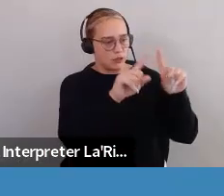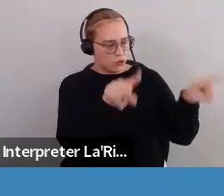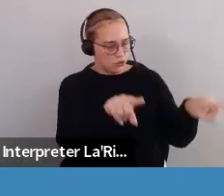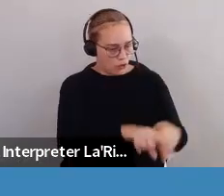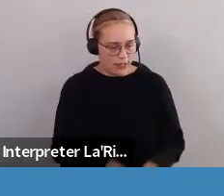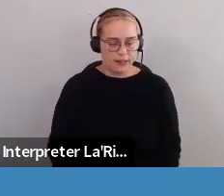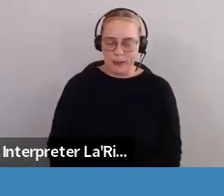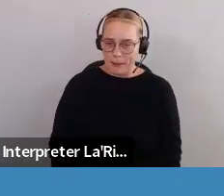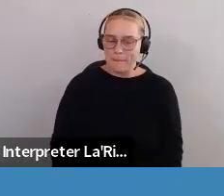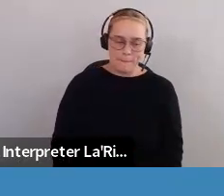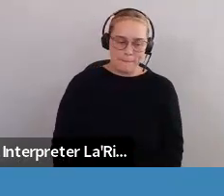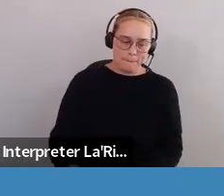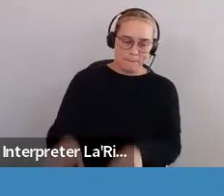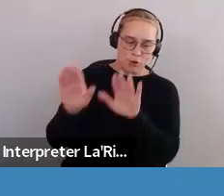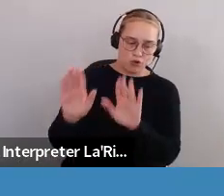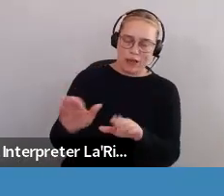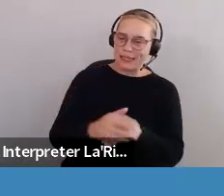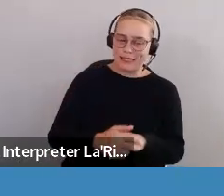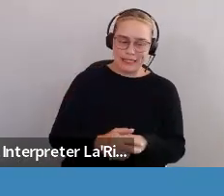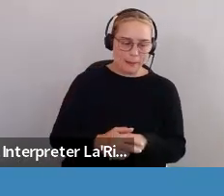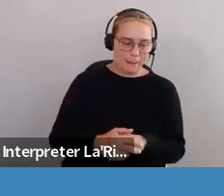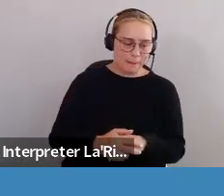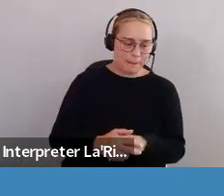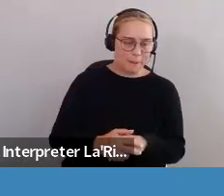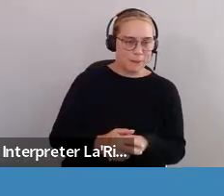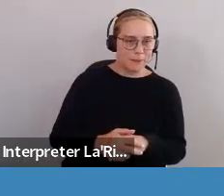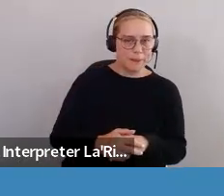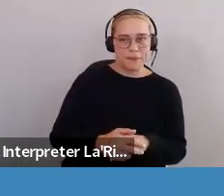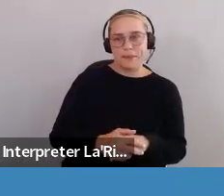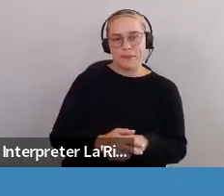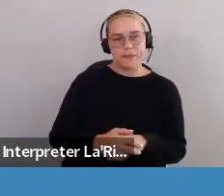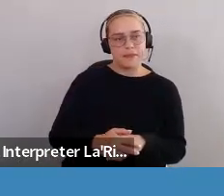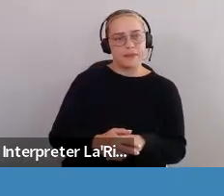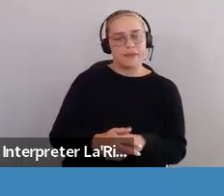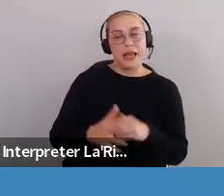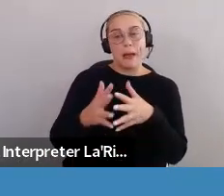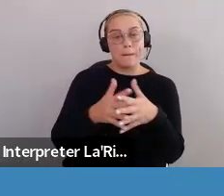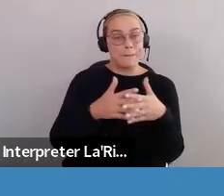We see the actual screen.